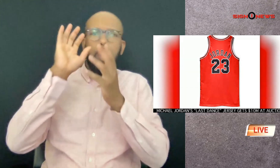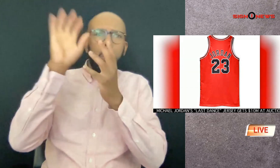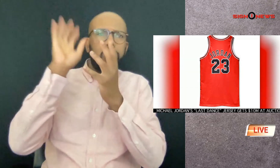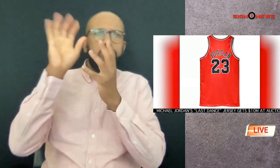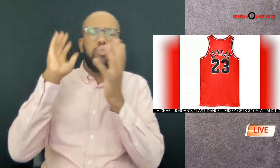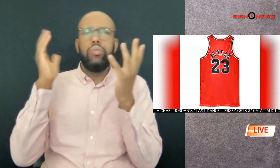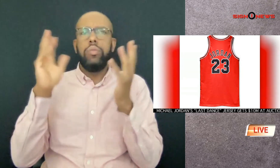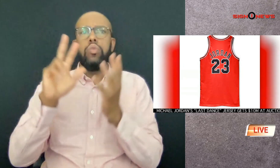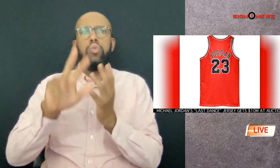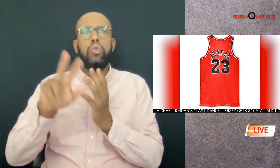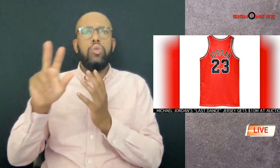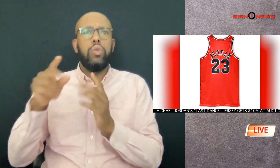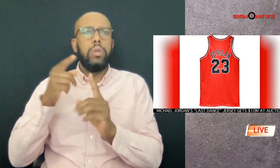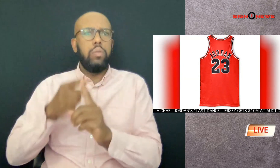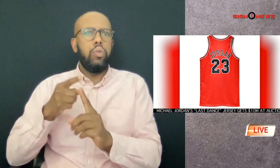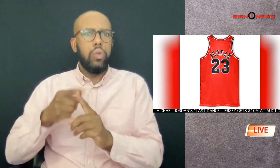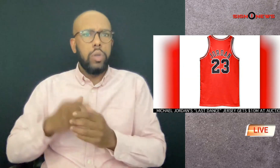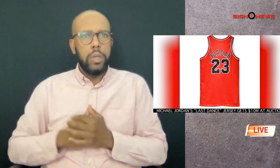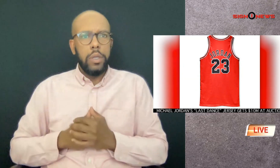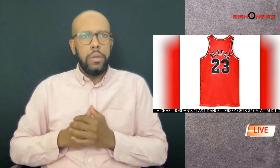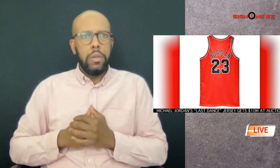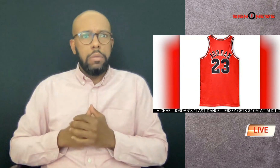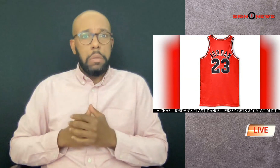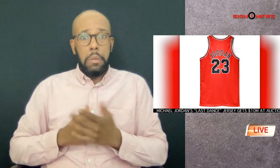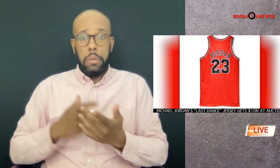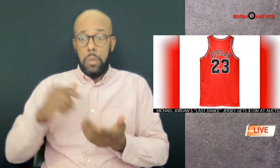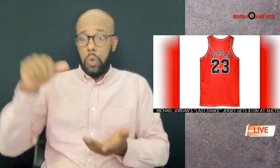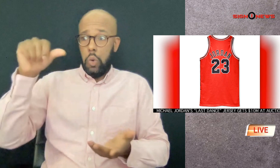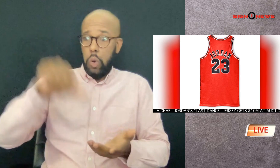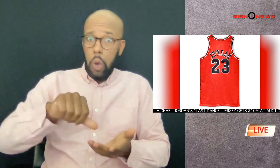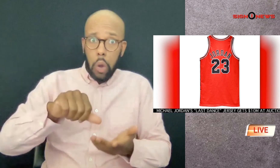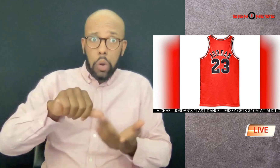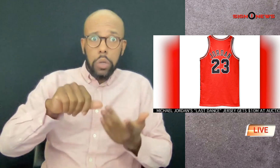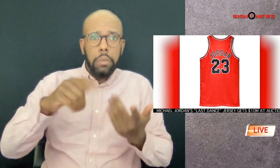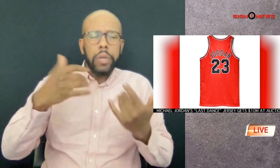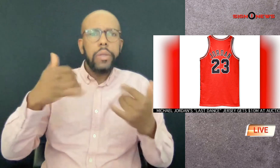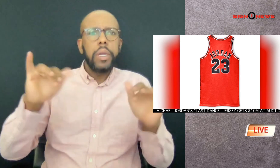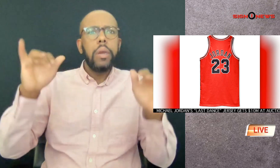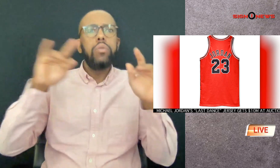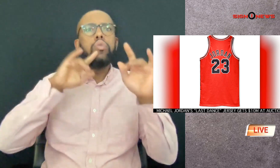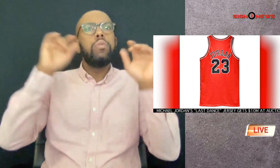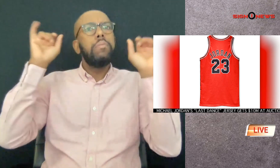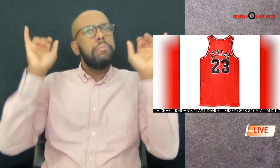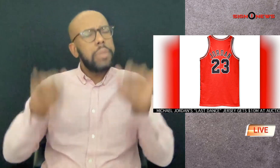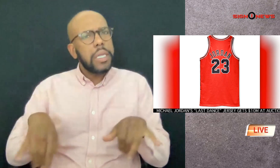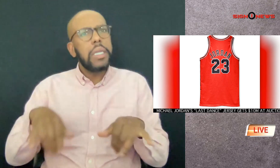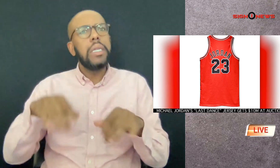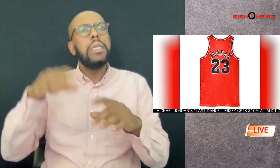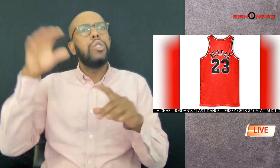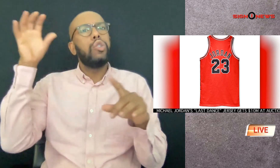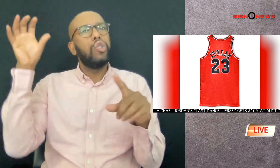points but the Bulls still lost the game however the team eventually won the NBA championship